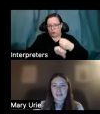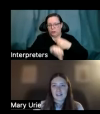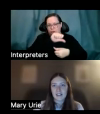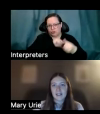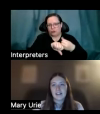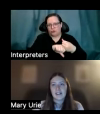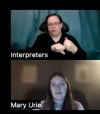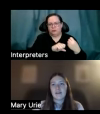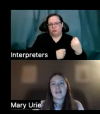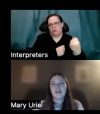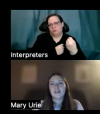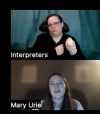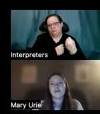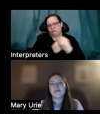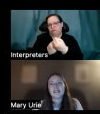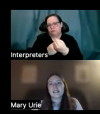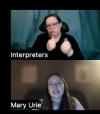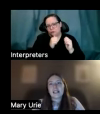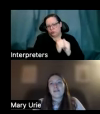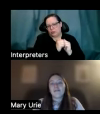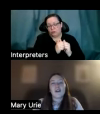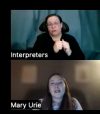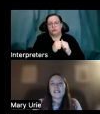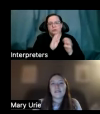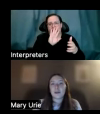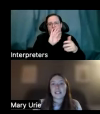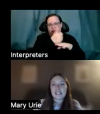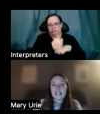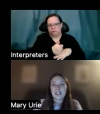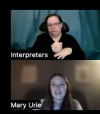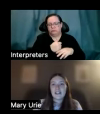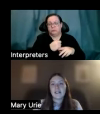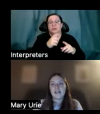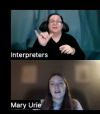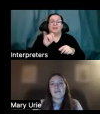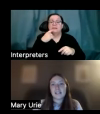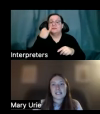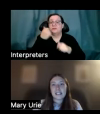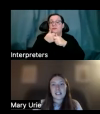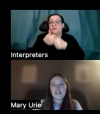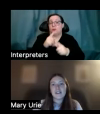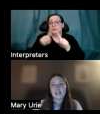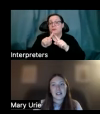efforts. You can also, as I said, if you're following different organizations, a lot of organizations during the